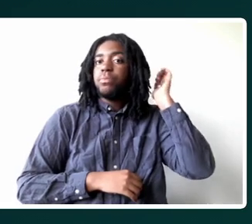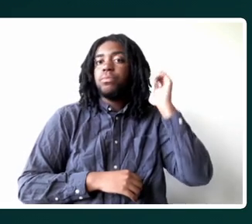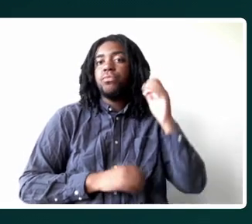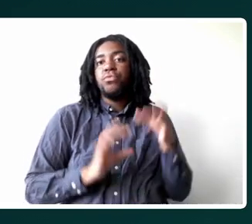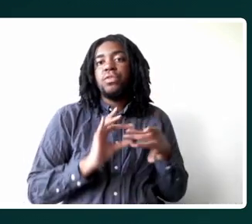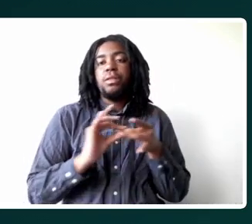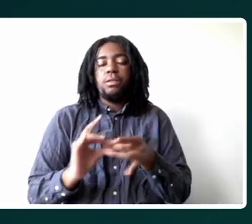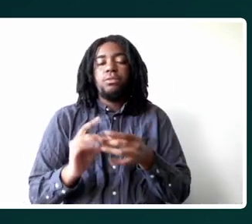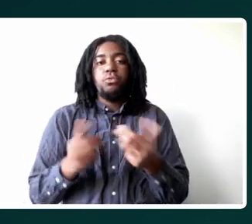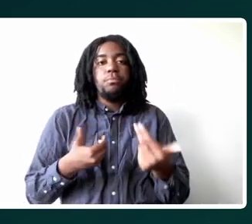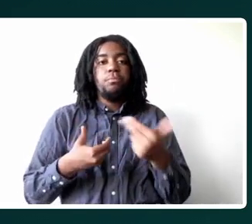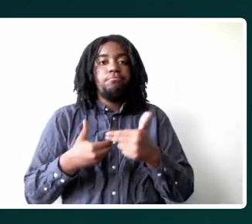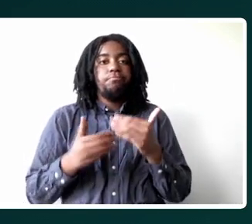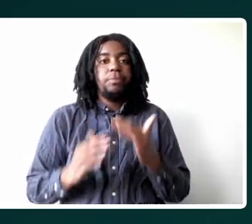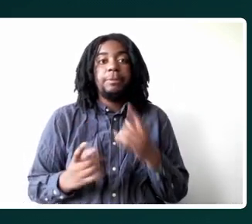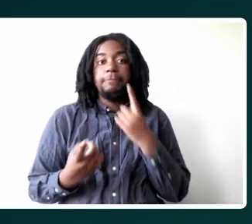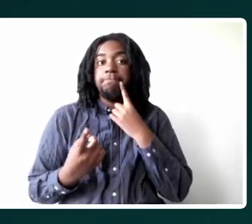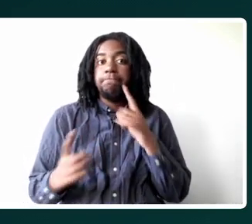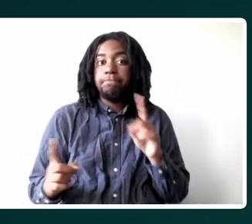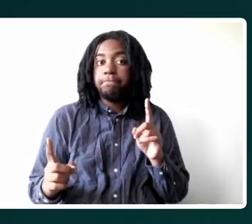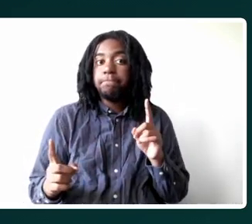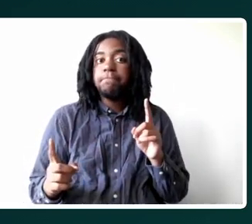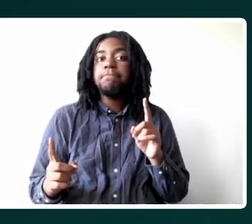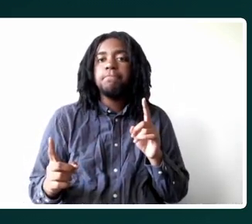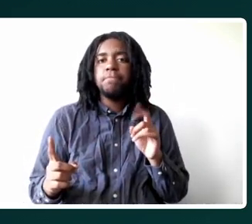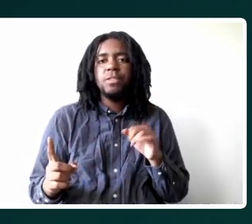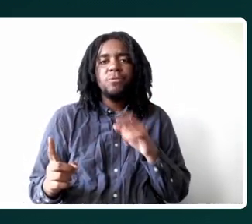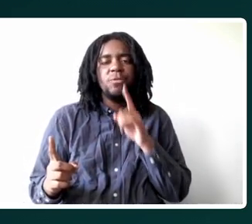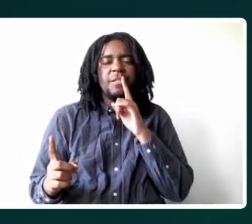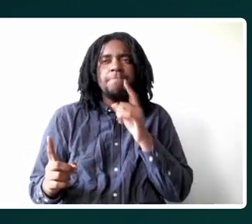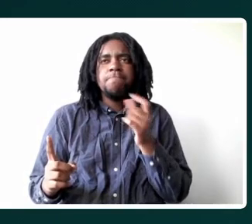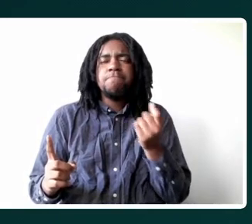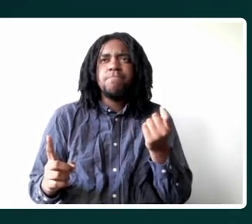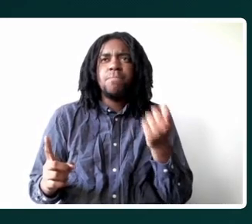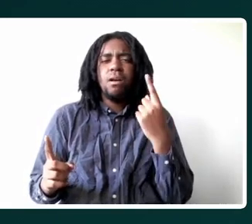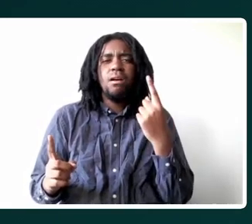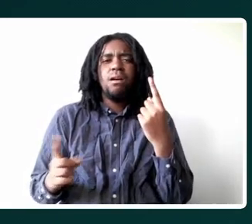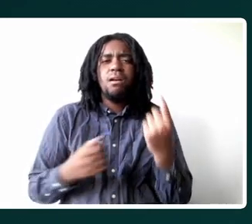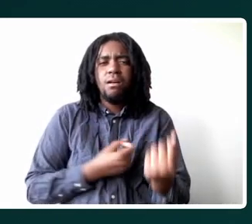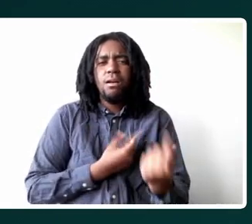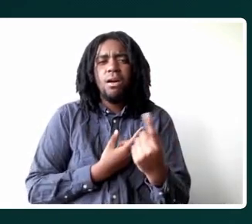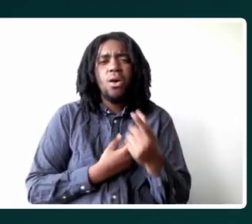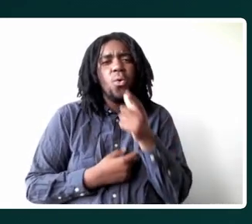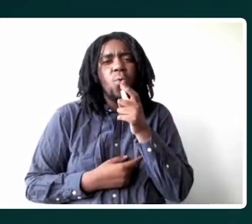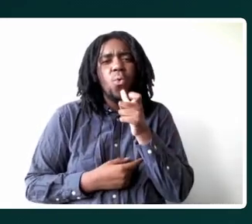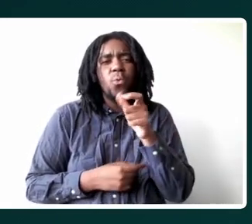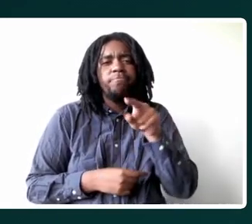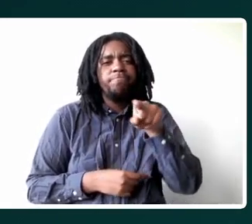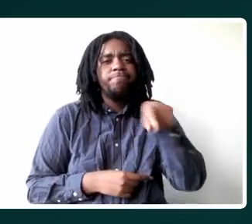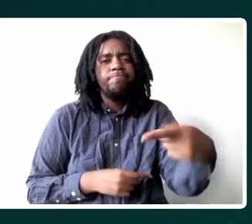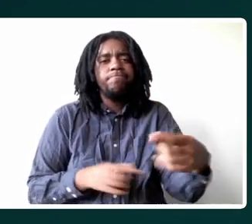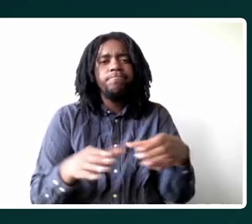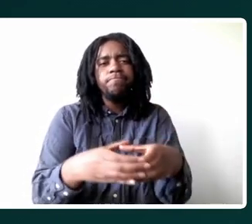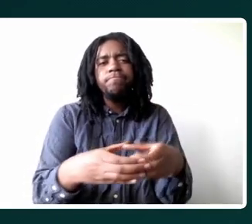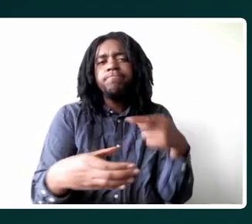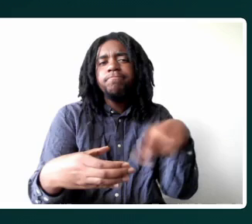is to really understand who the participants are and to make sure that whatever workshop